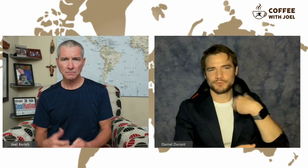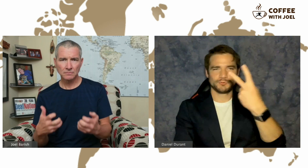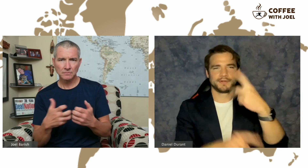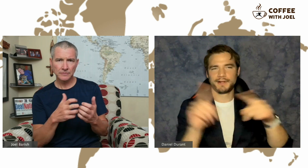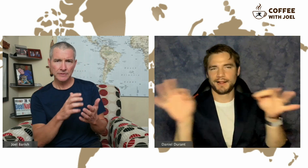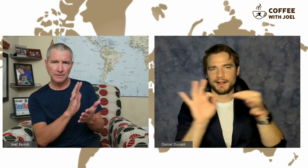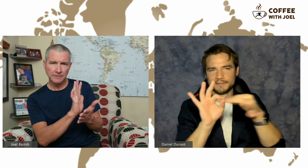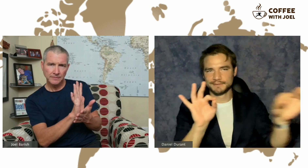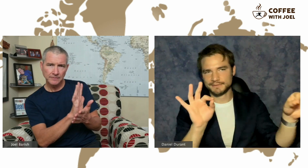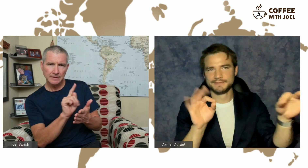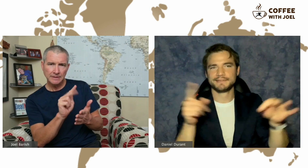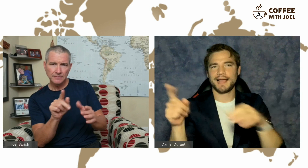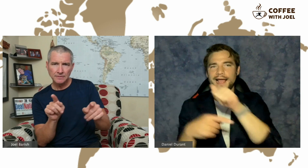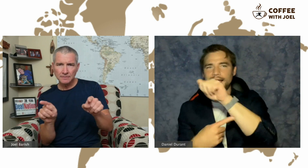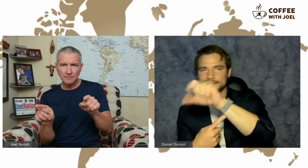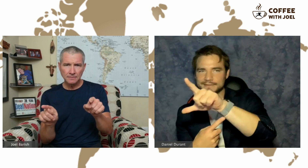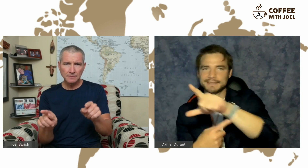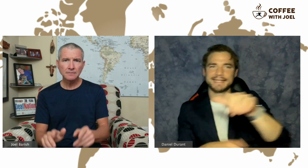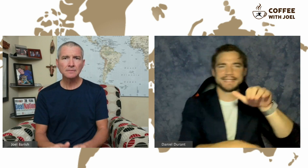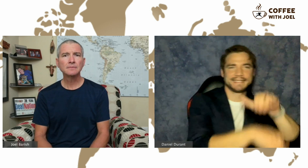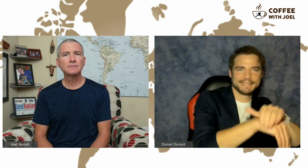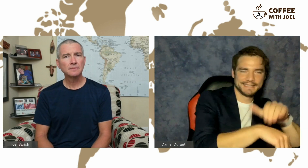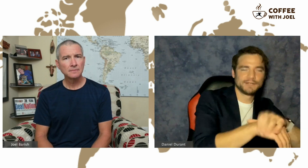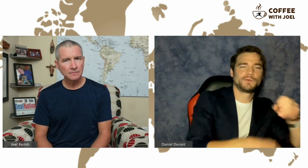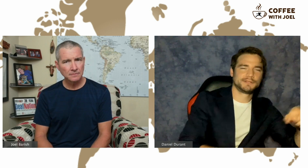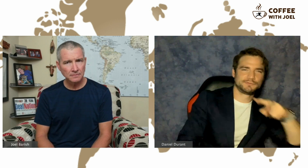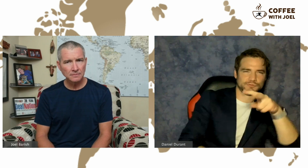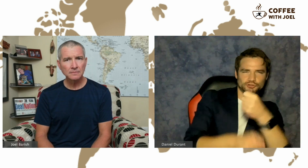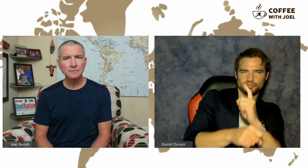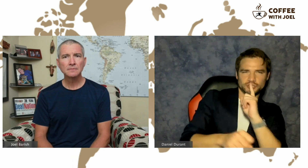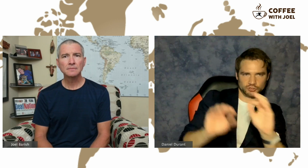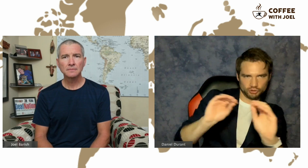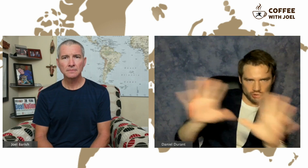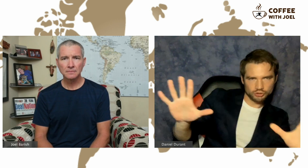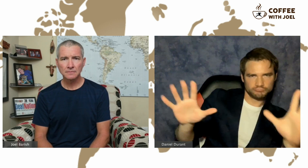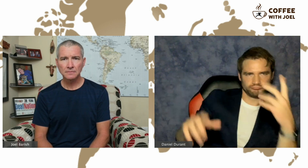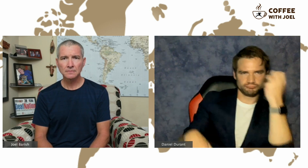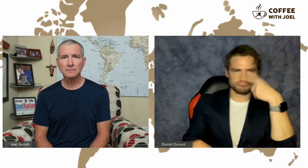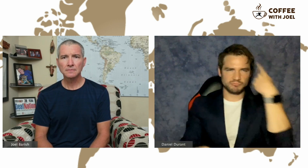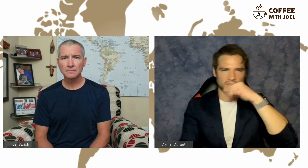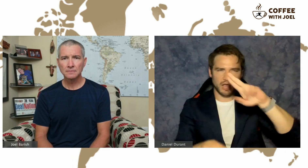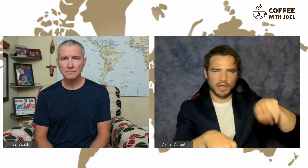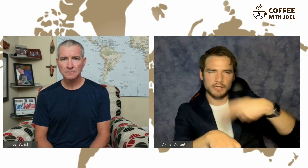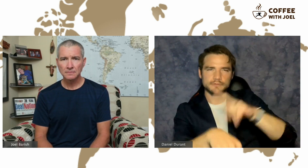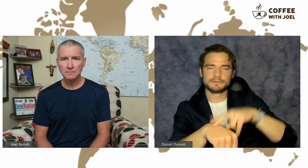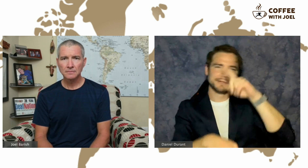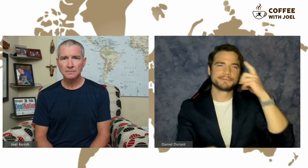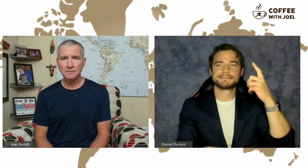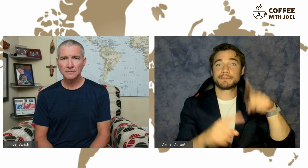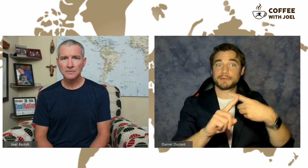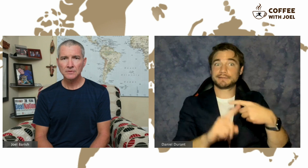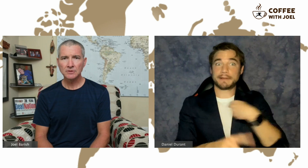we have two different languages, ASL and English, so they needed to make sure it was clear and looked natural.